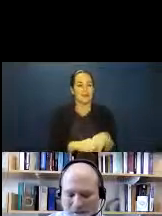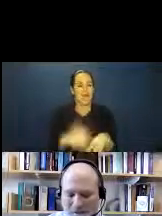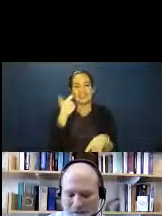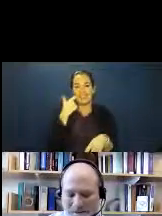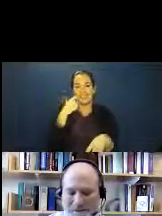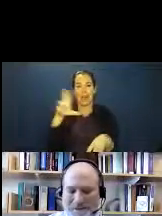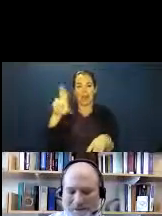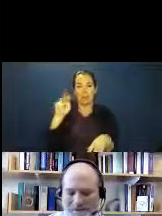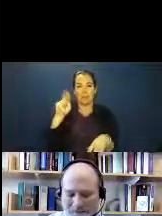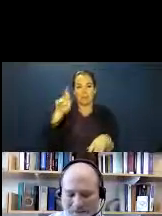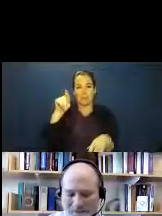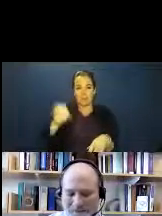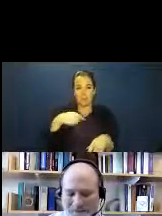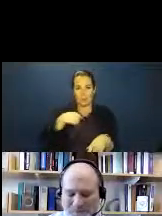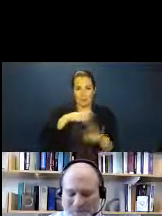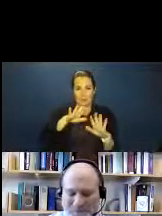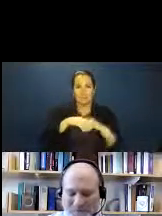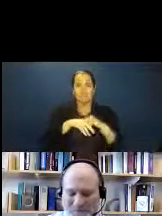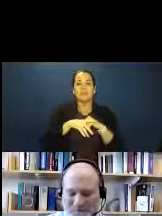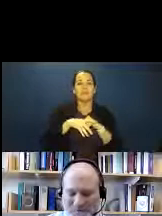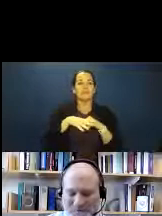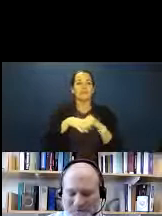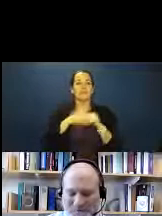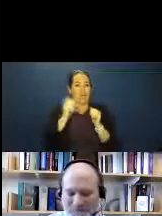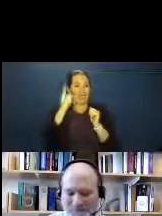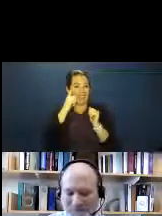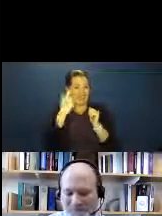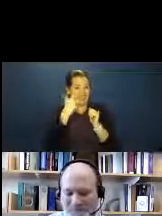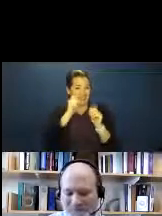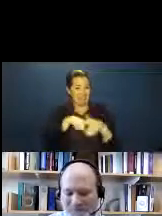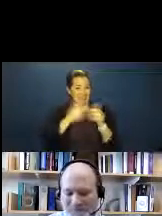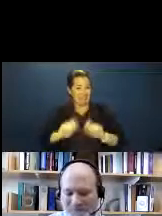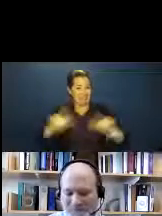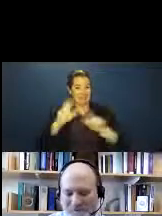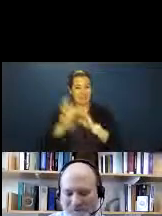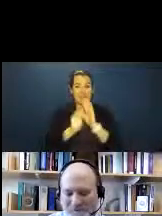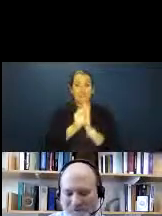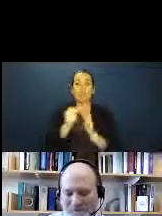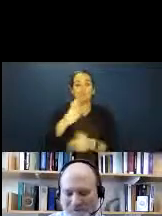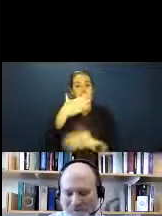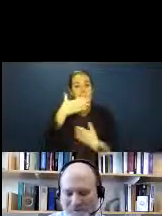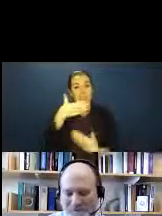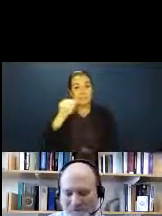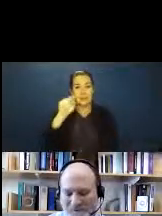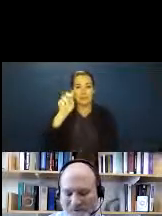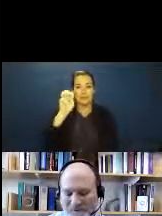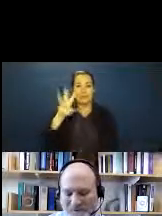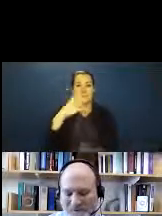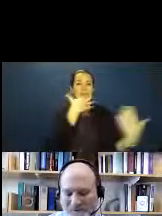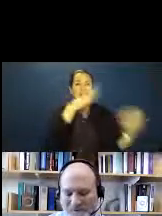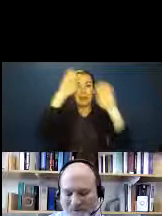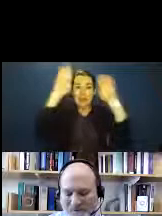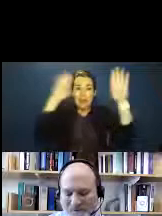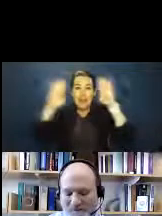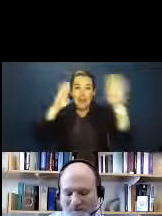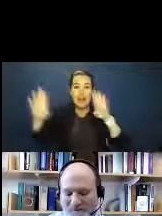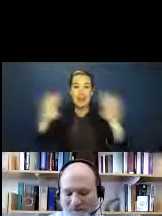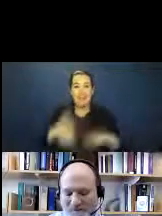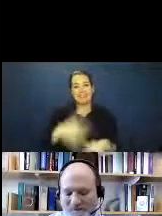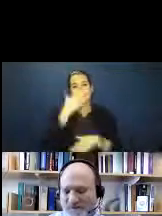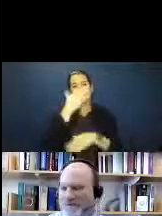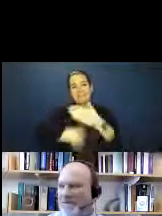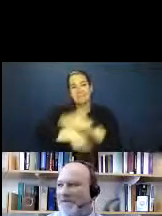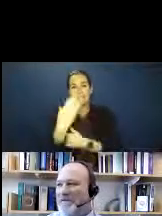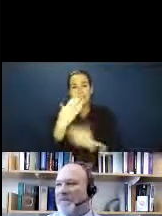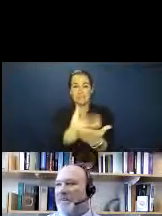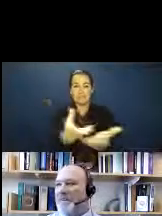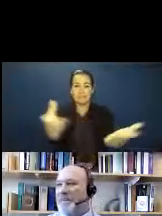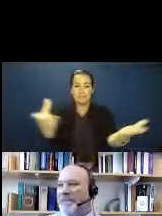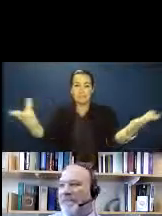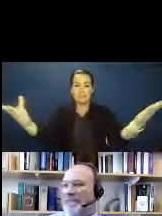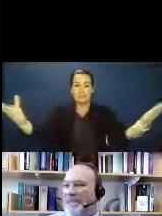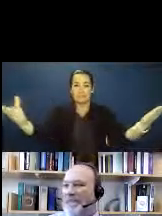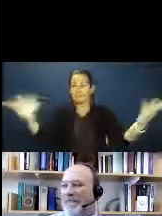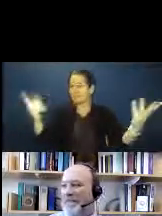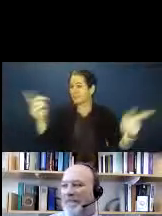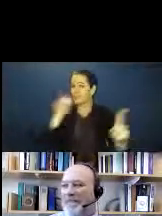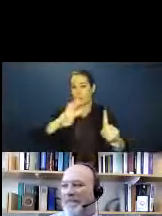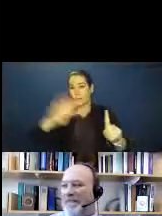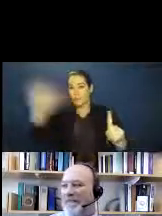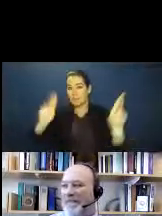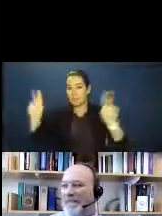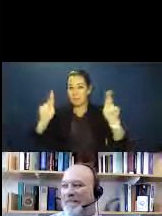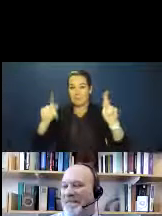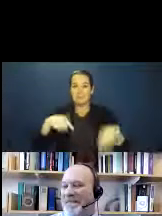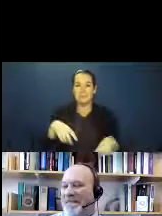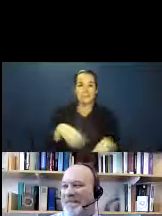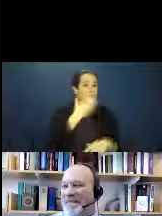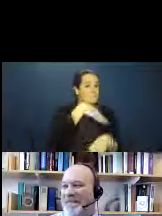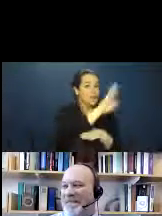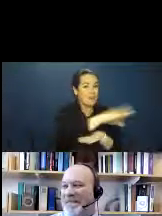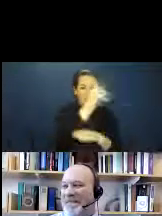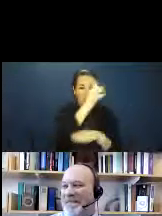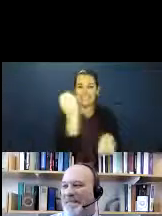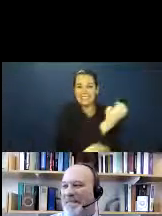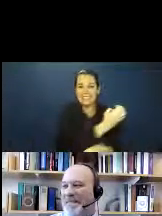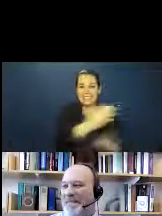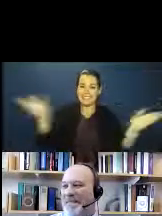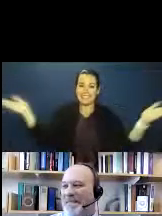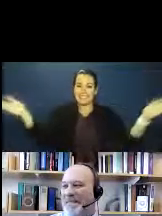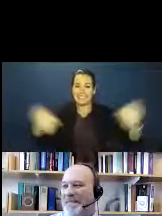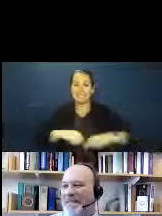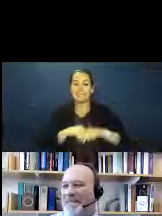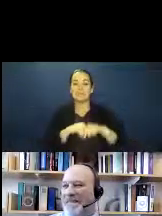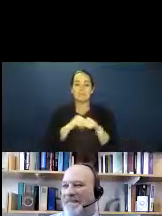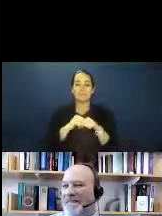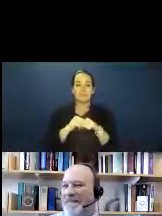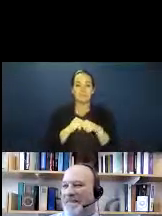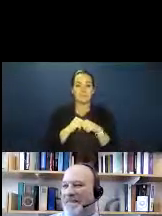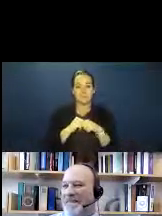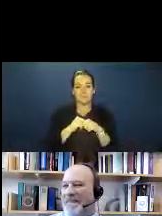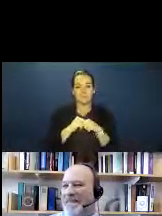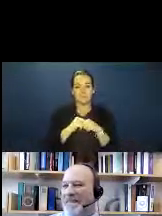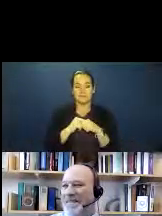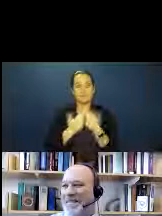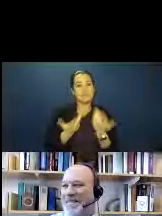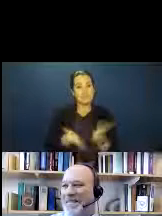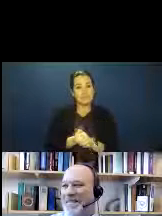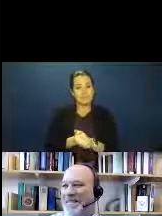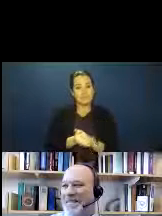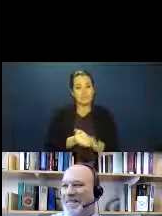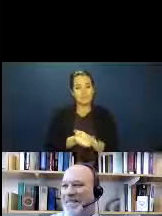this without our funding from the National Institute on Independent Living ...NIDLER. We're going to hear now from Phil Beatty for a few minutes. Take it away, Phil. Hello?